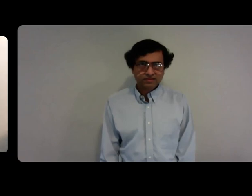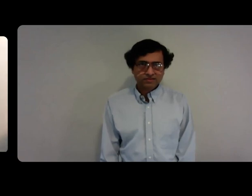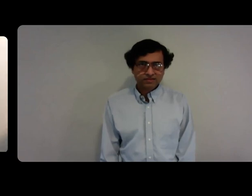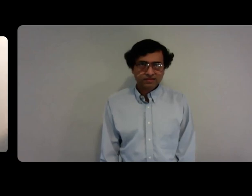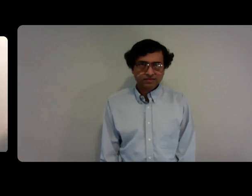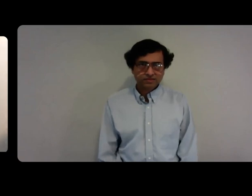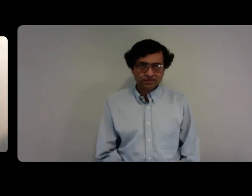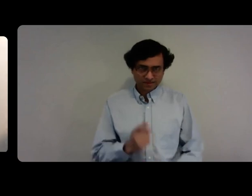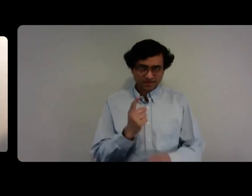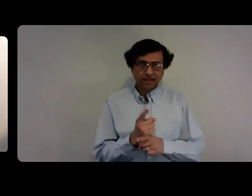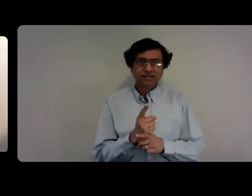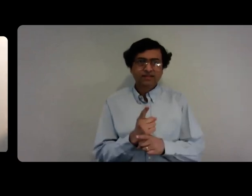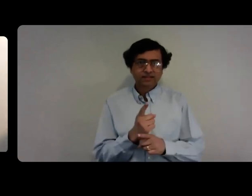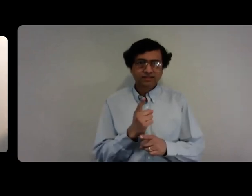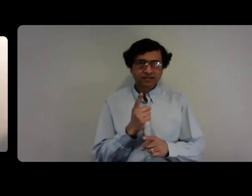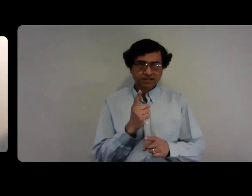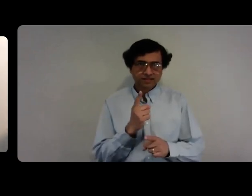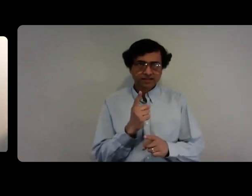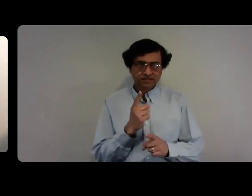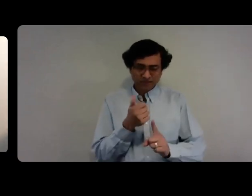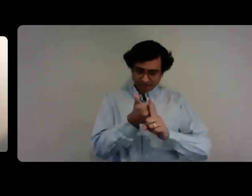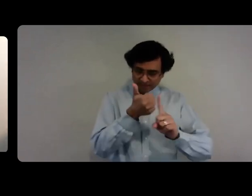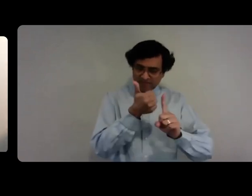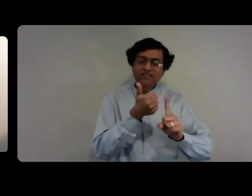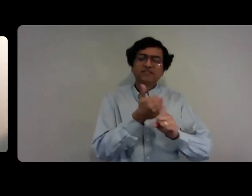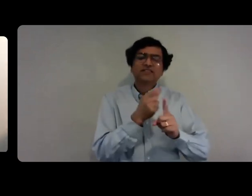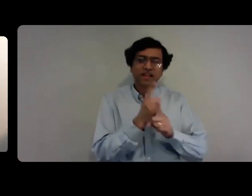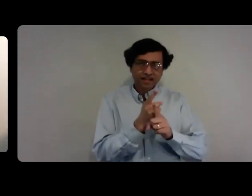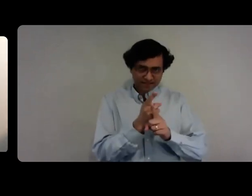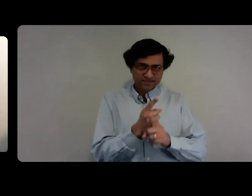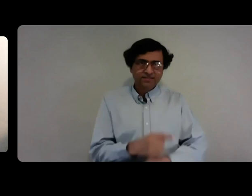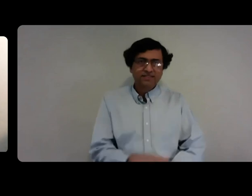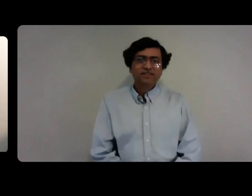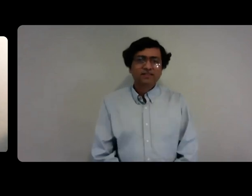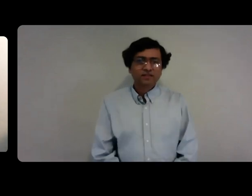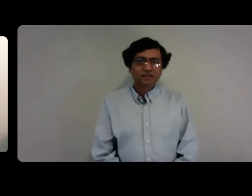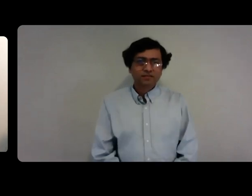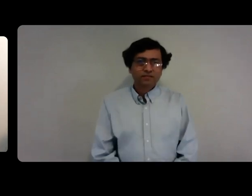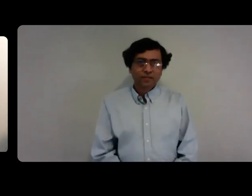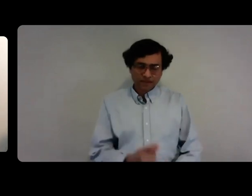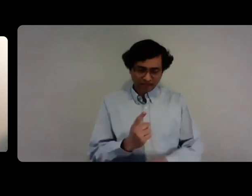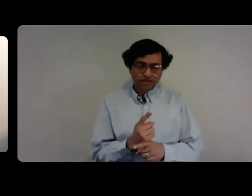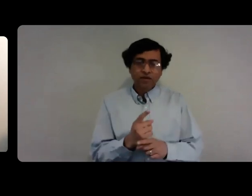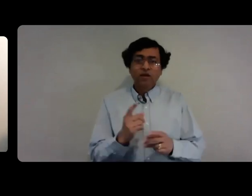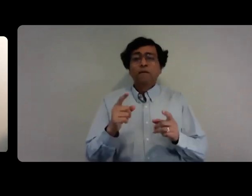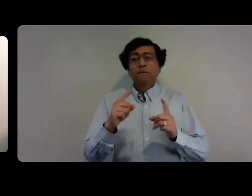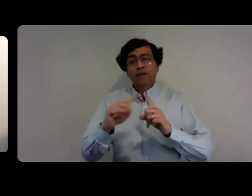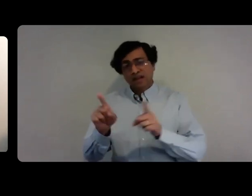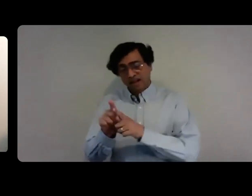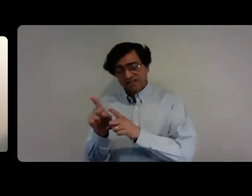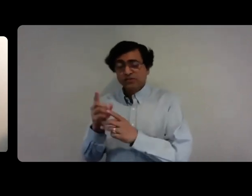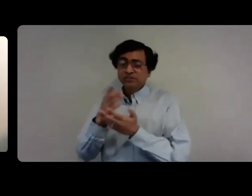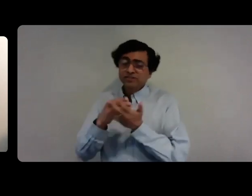A related question might be that student preference requires somebody to advocate for themselves.